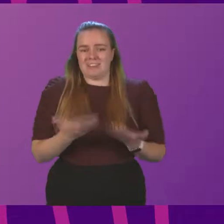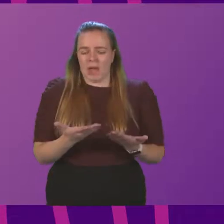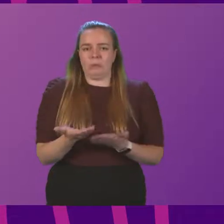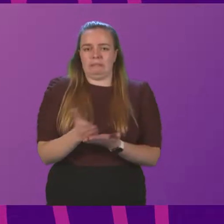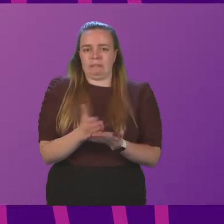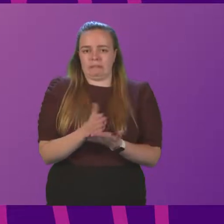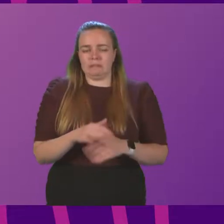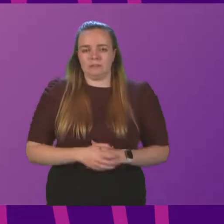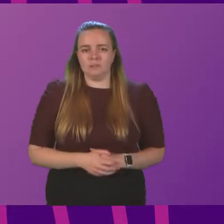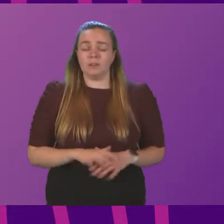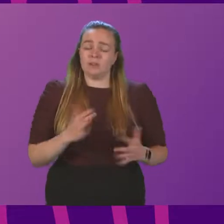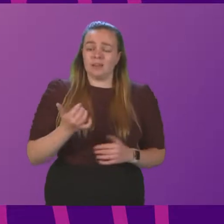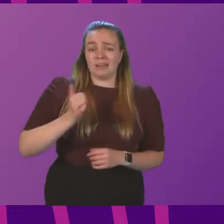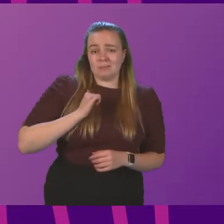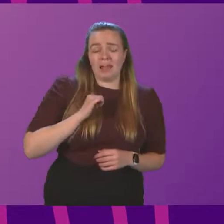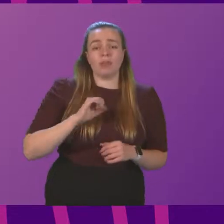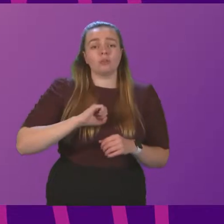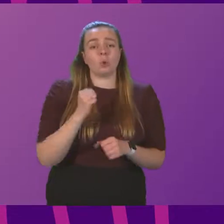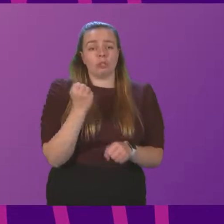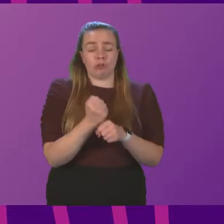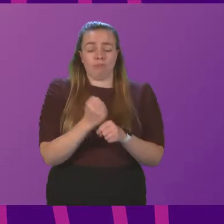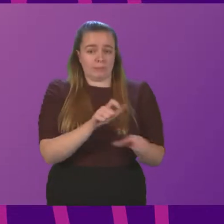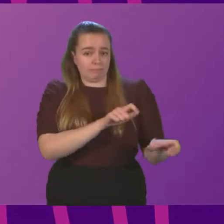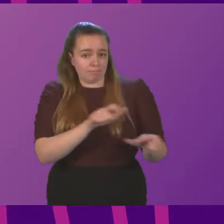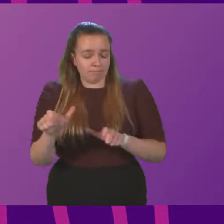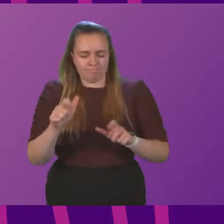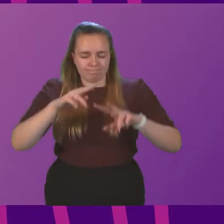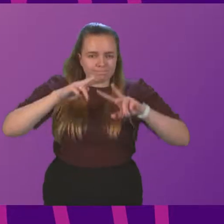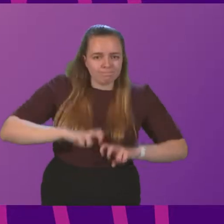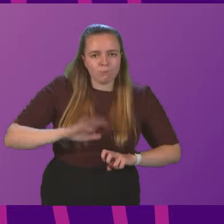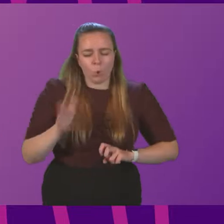As would be expected, the Scottish Government continues to explore all options for how it will